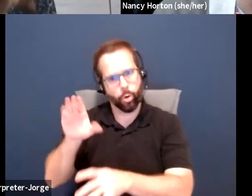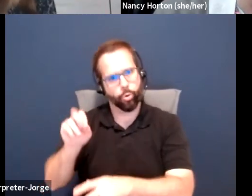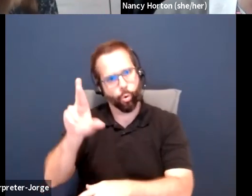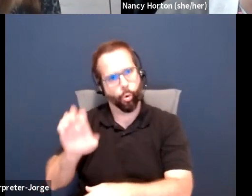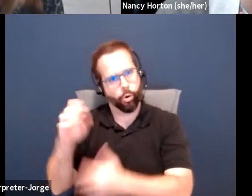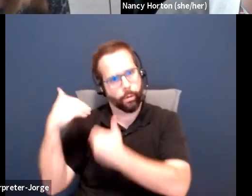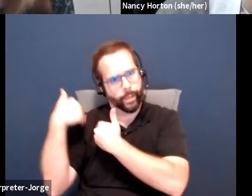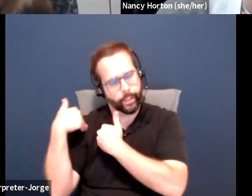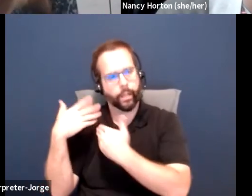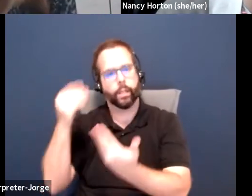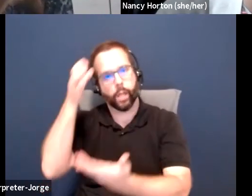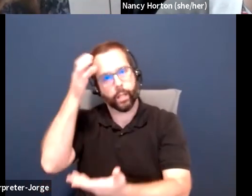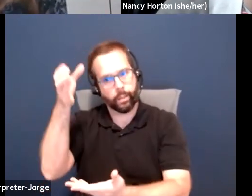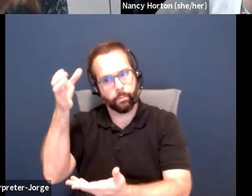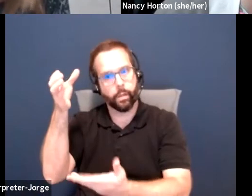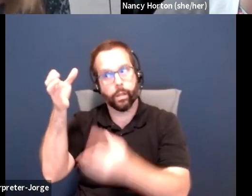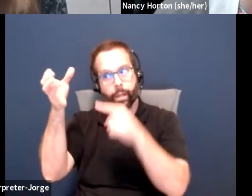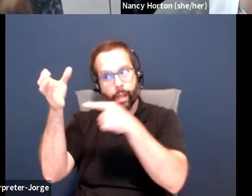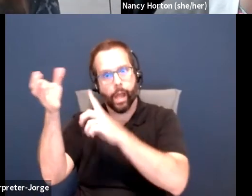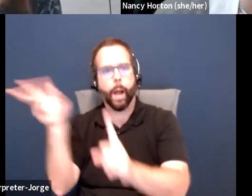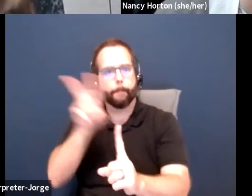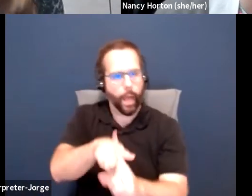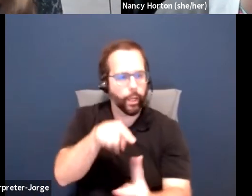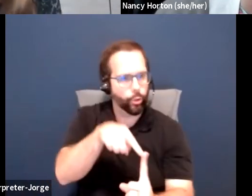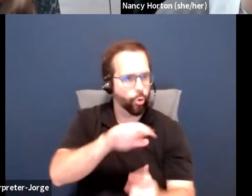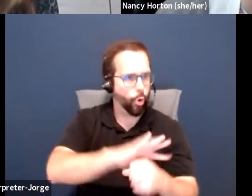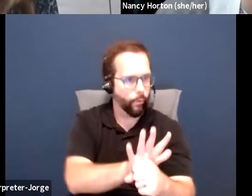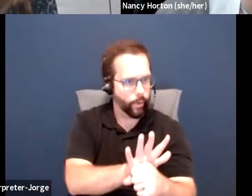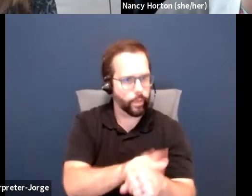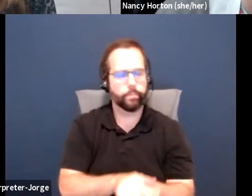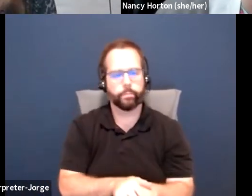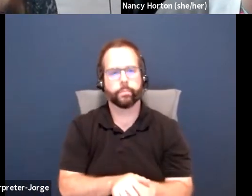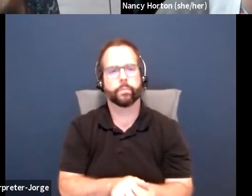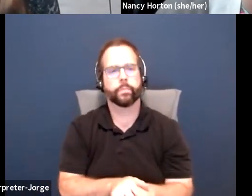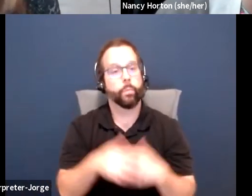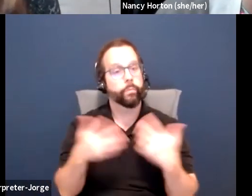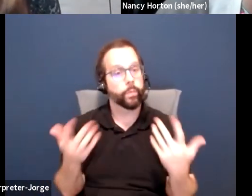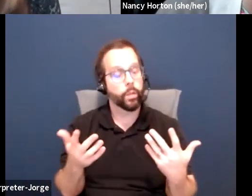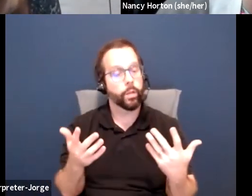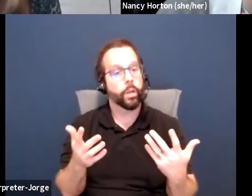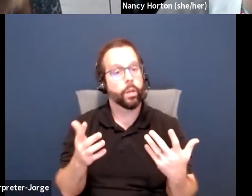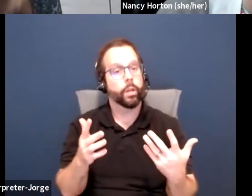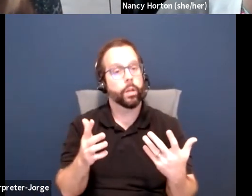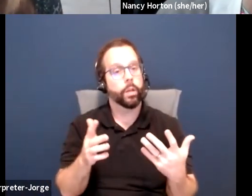these core obligations and concepts and applying what we're seeing with